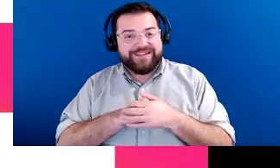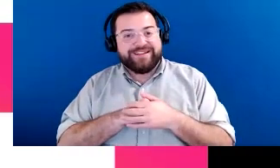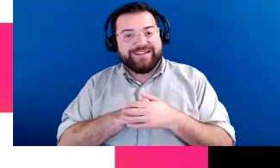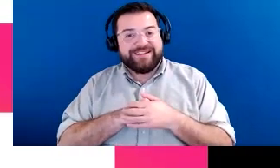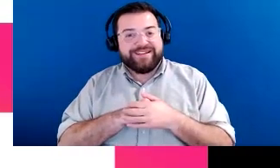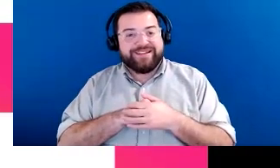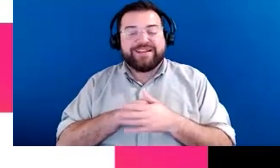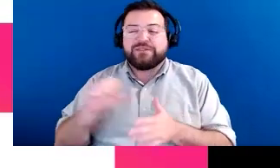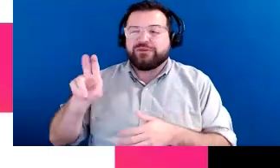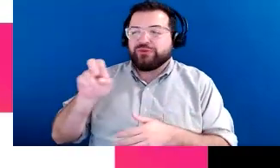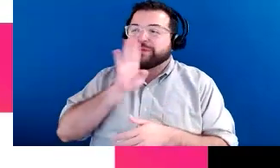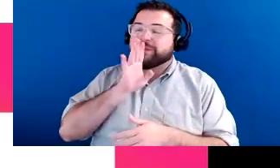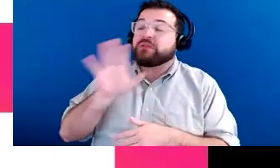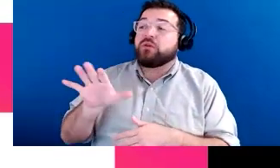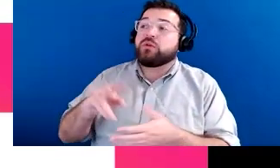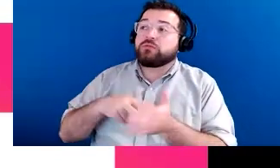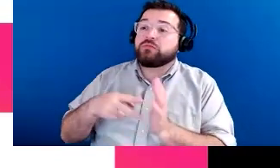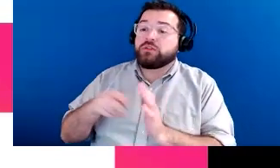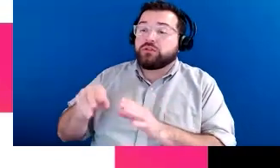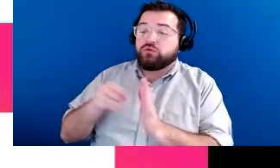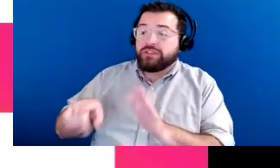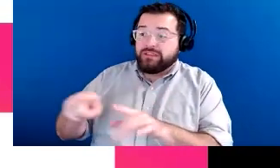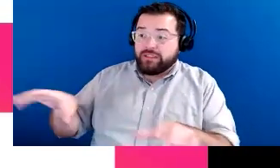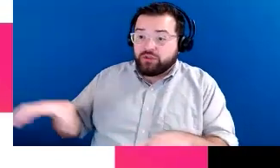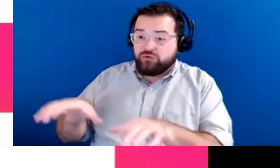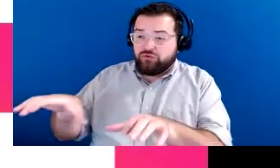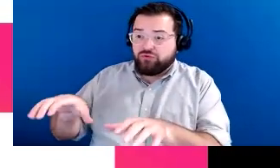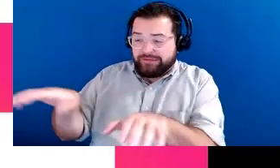So you have students do an activity and then watch the video. Is that correct.